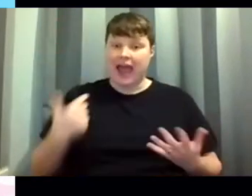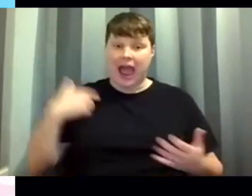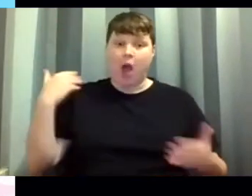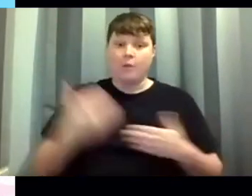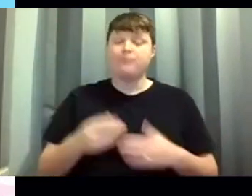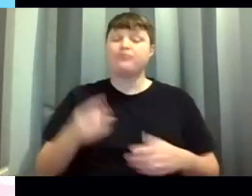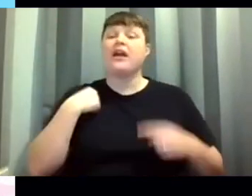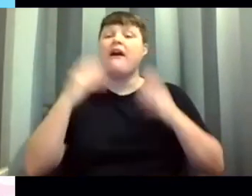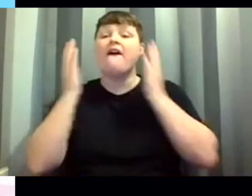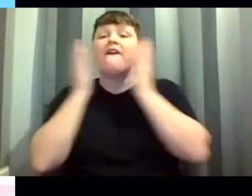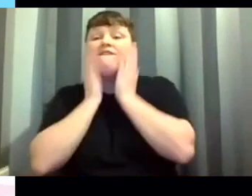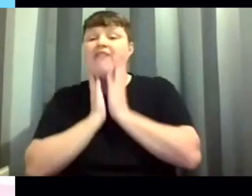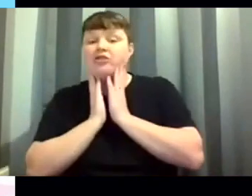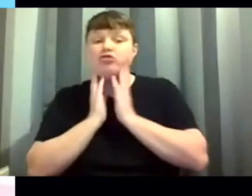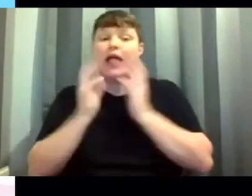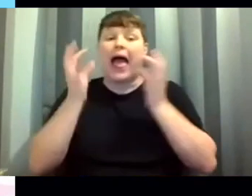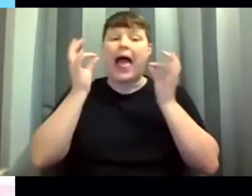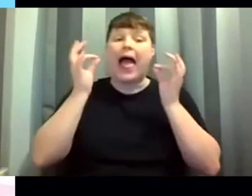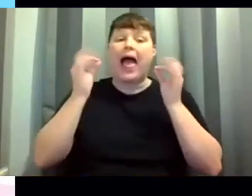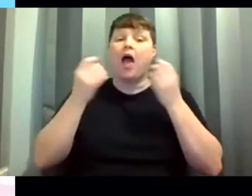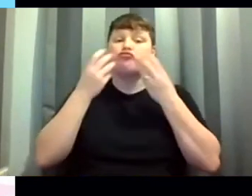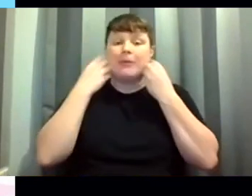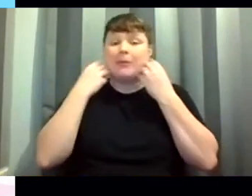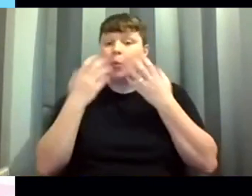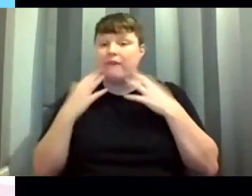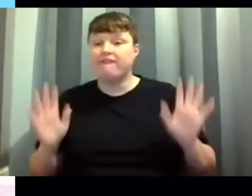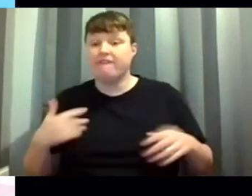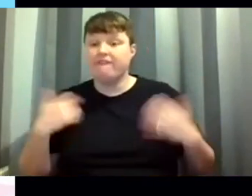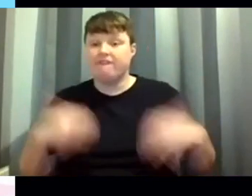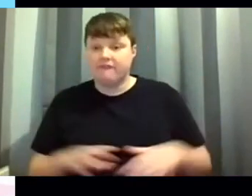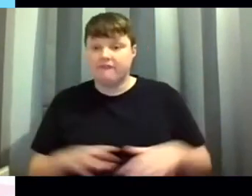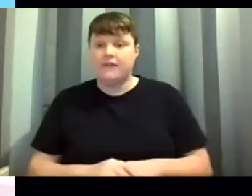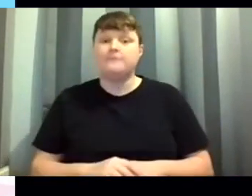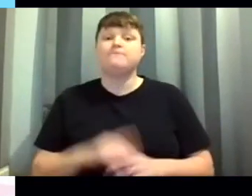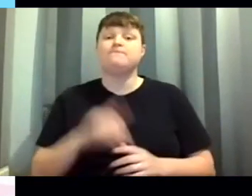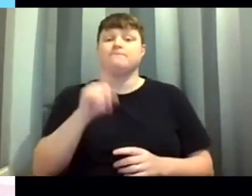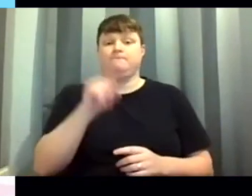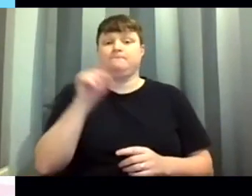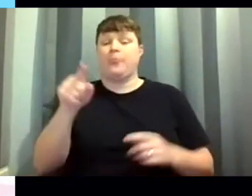hitting cost barriers. So, what you need to know: I've been having a lot of medical appointments,